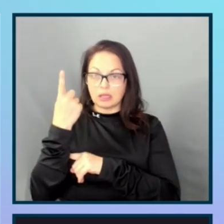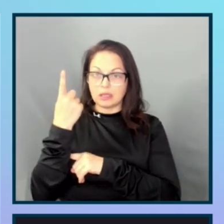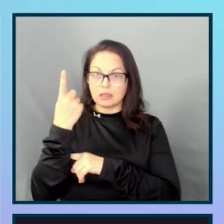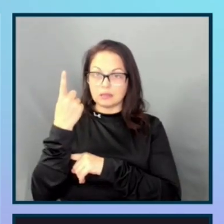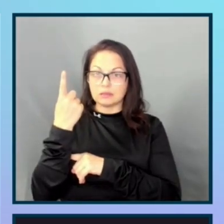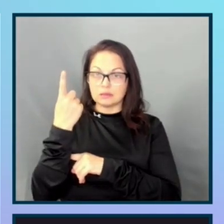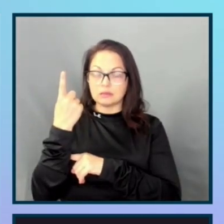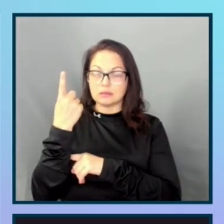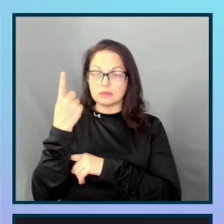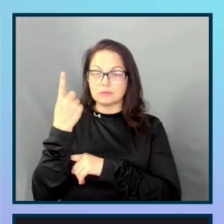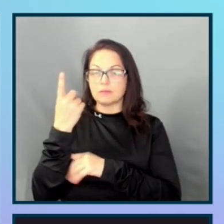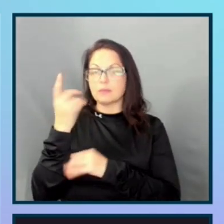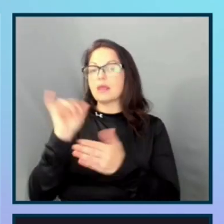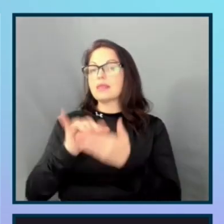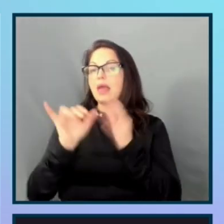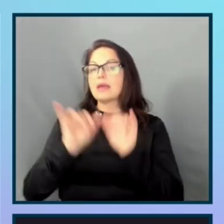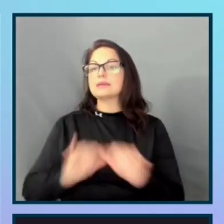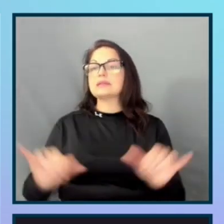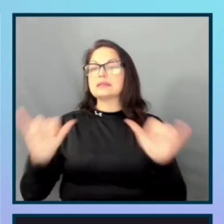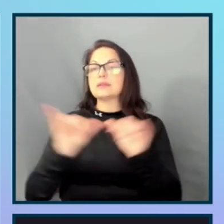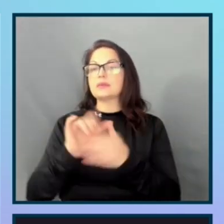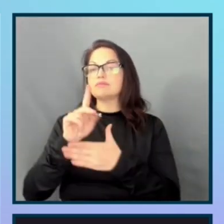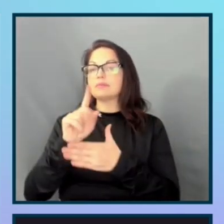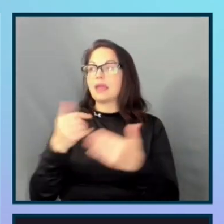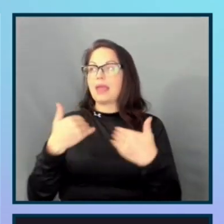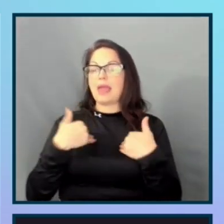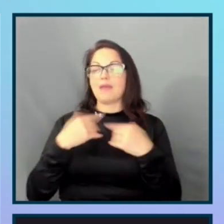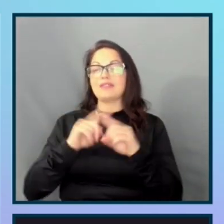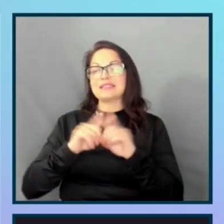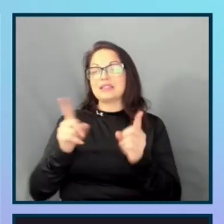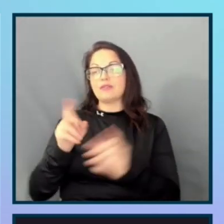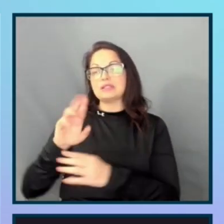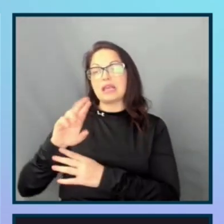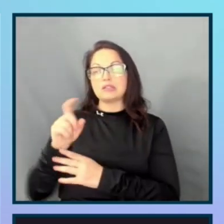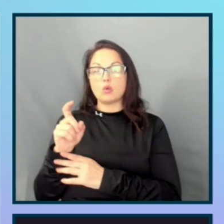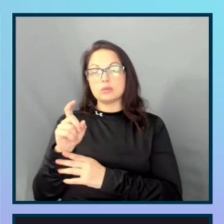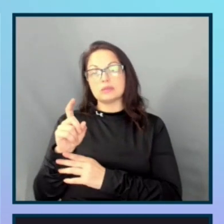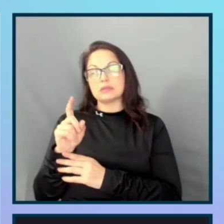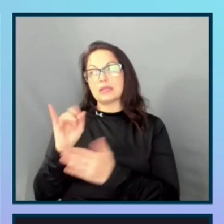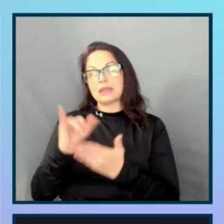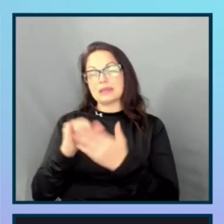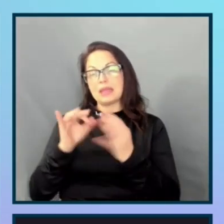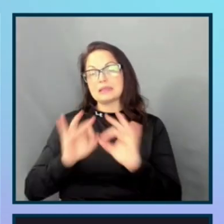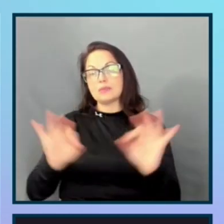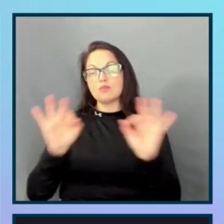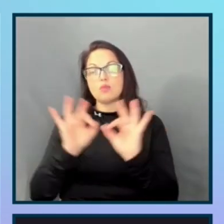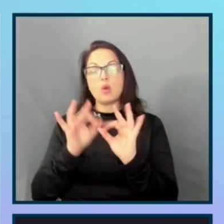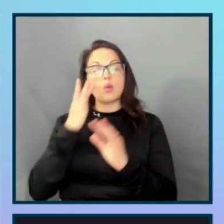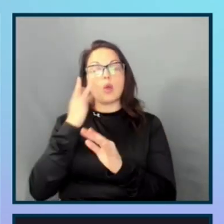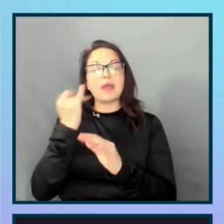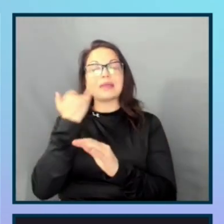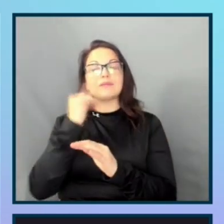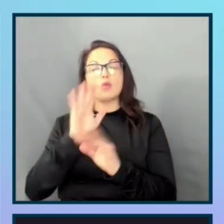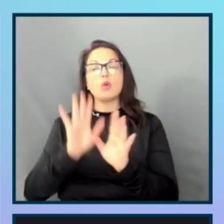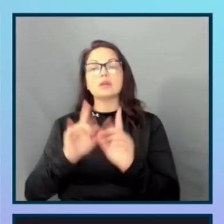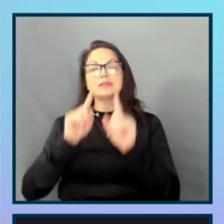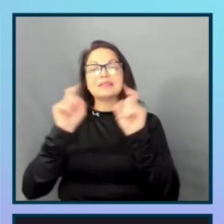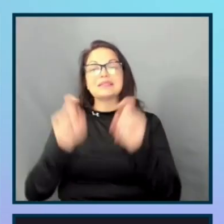of disabilities can present by different diagnoses. Which is an important point because if you are testing in one group of people, you may not capture anything.